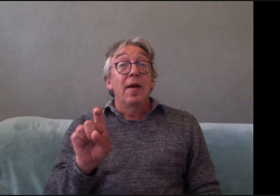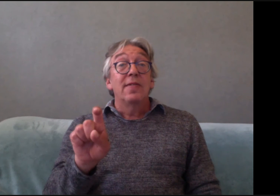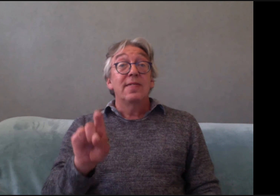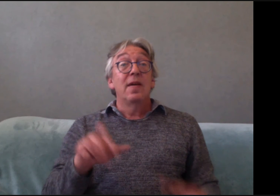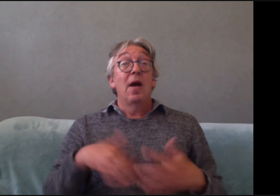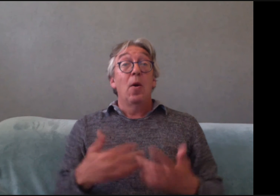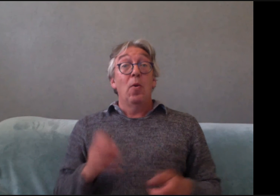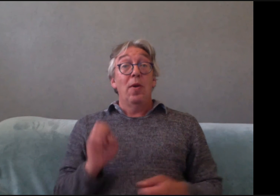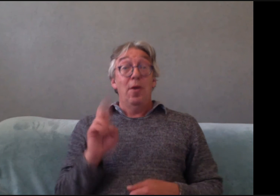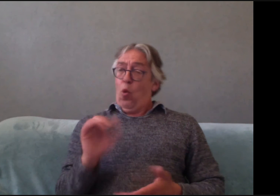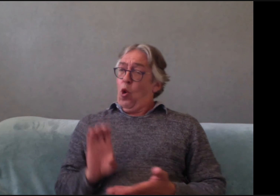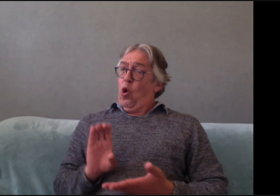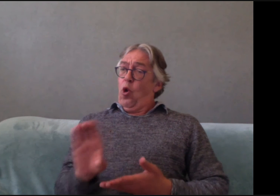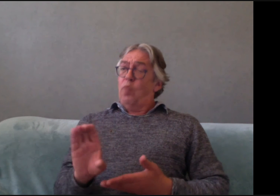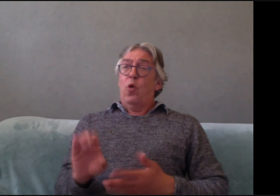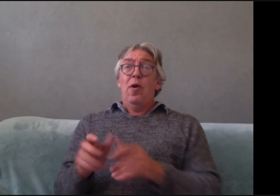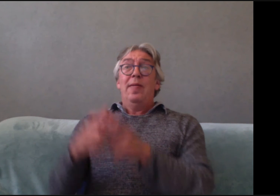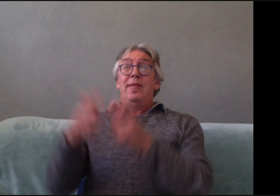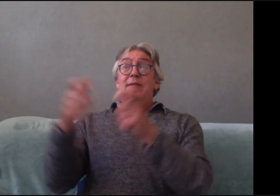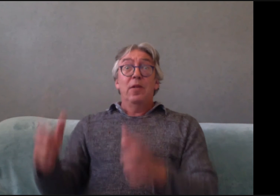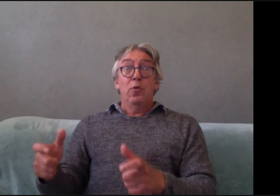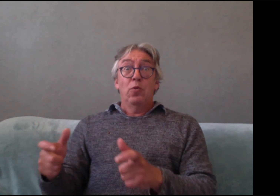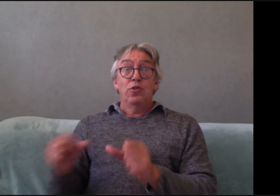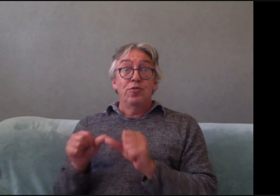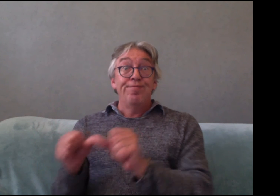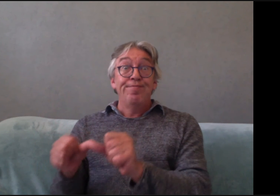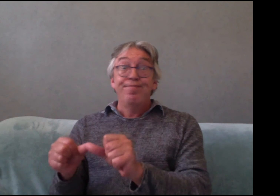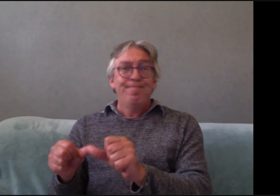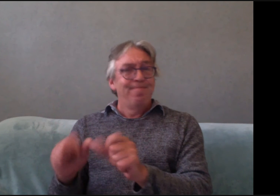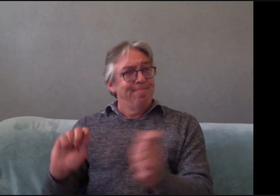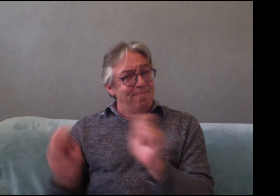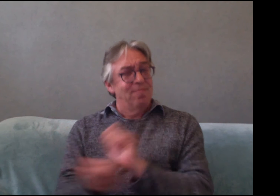for us it'll be a priority, for the ESF+ it'll be a priority.